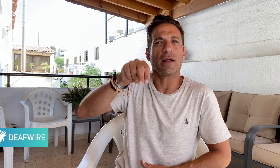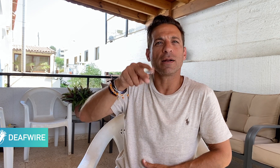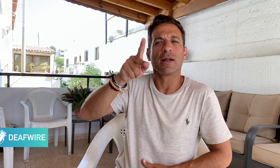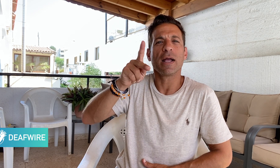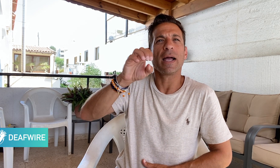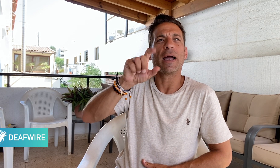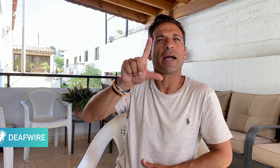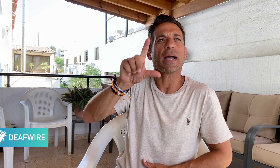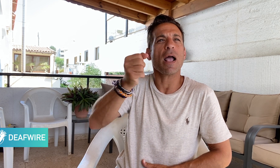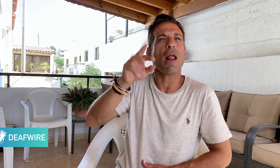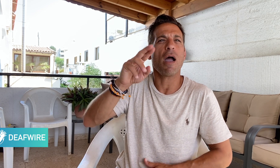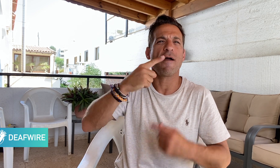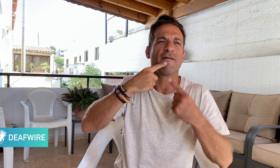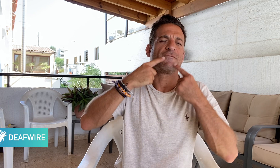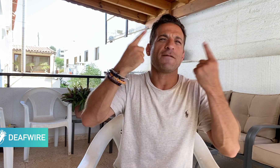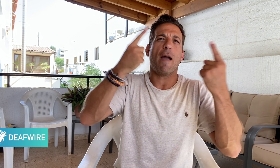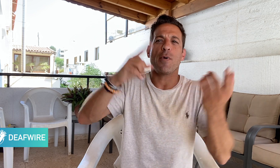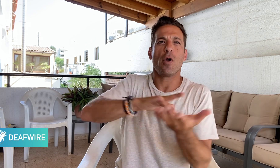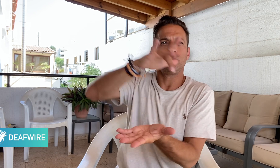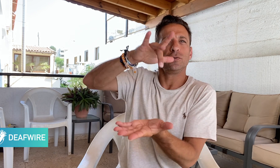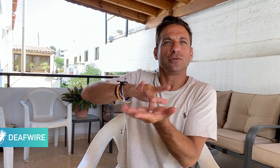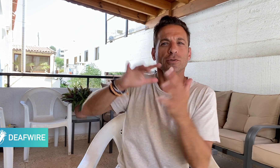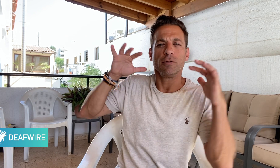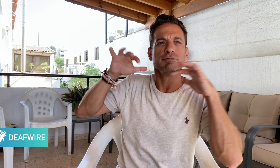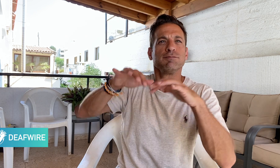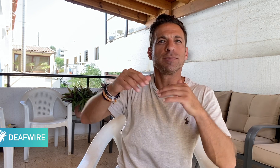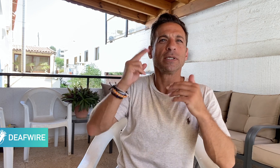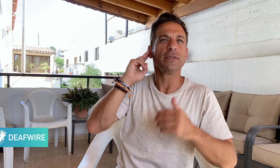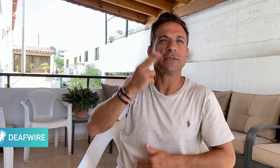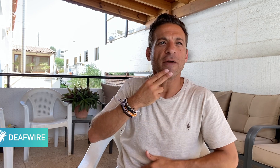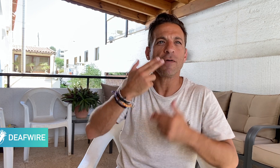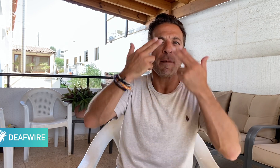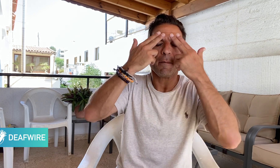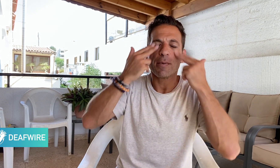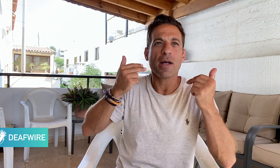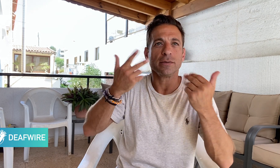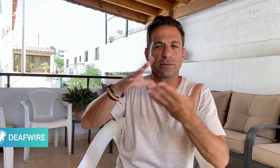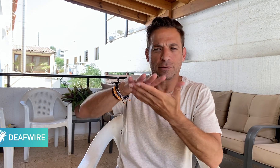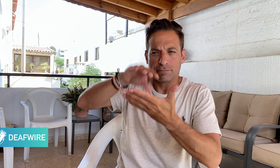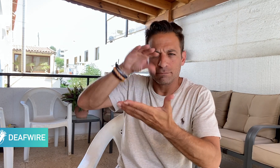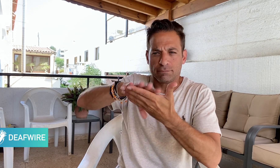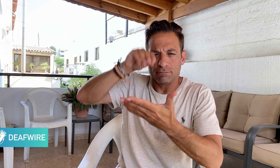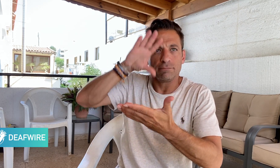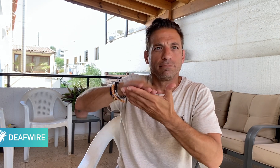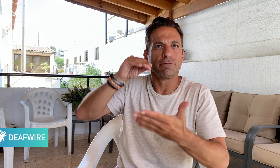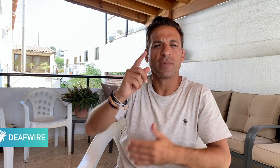and learned Tactile Sign Language, a sign language that